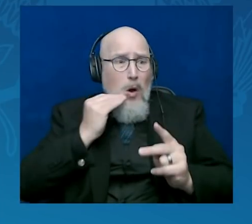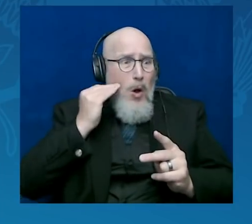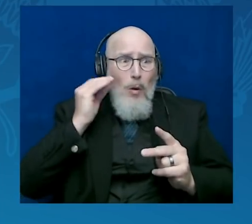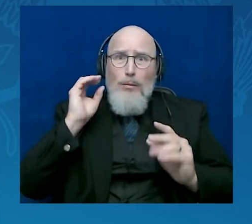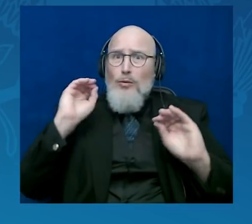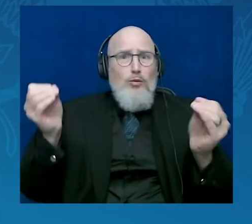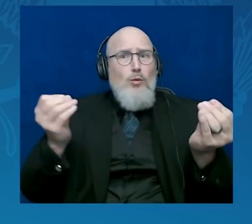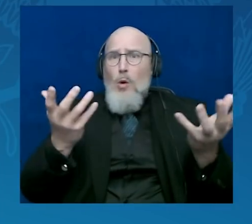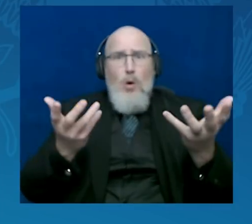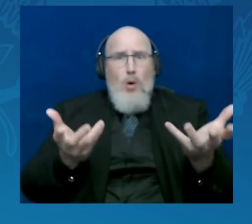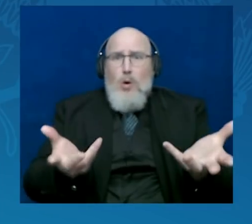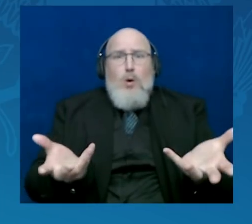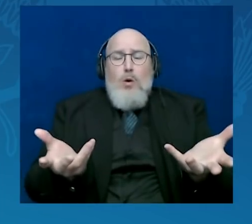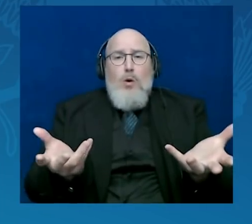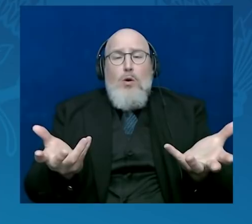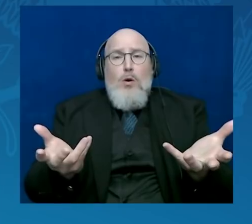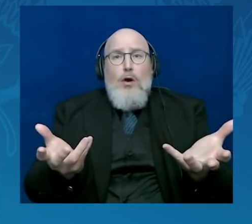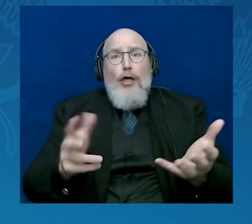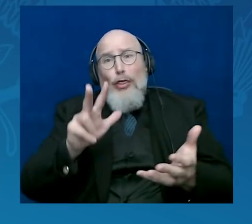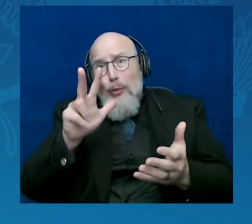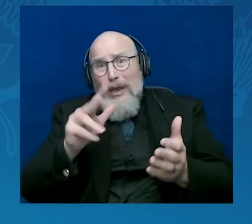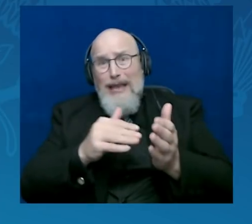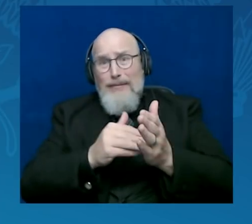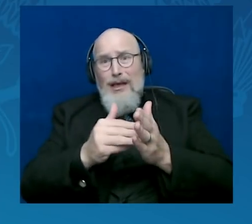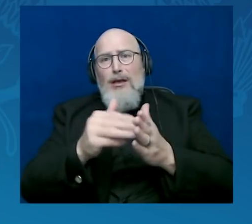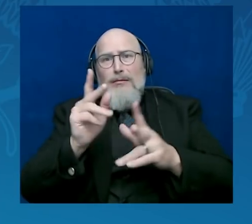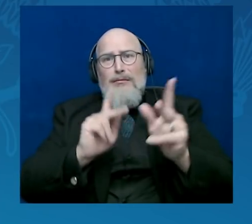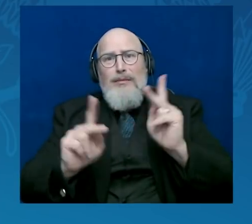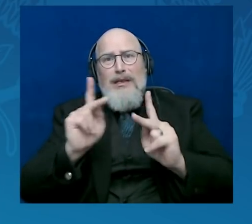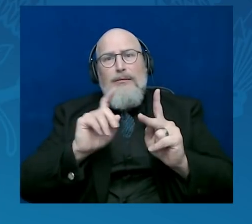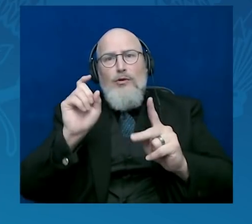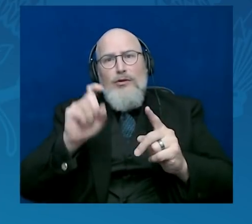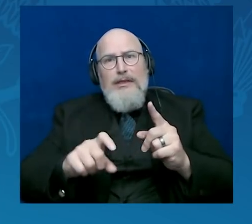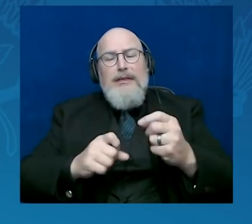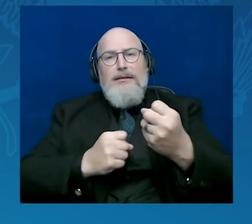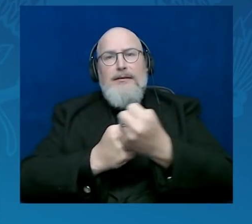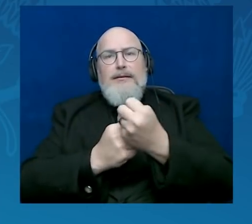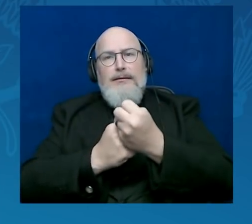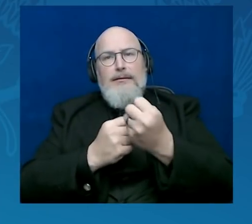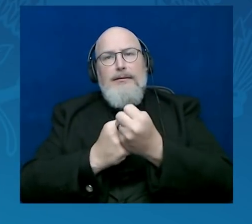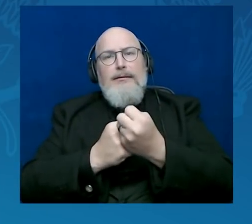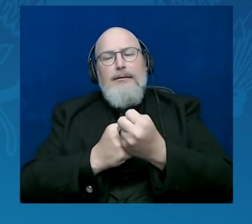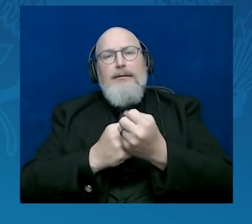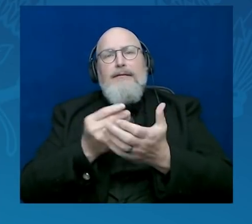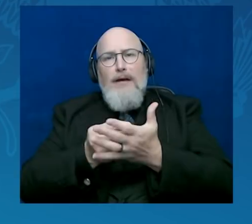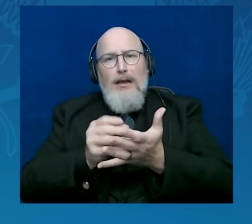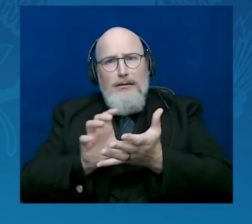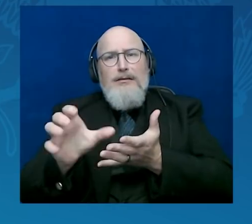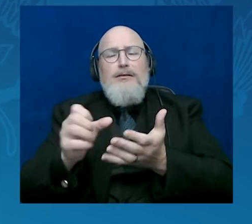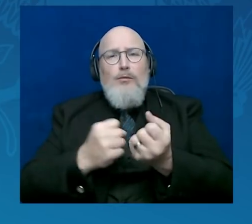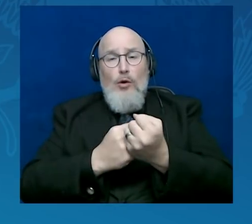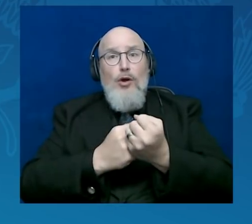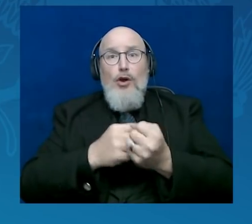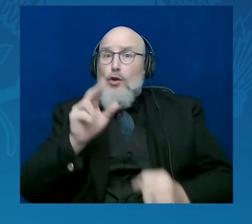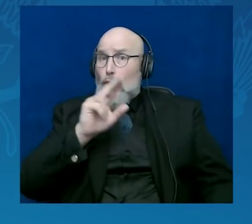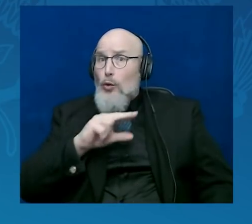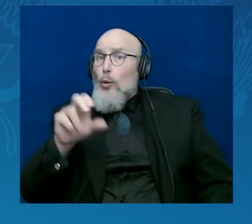and nearly 3 million in need of aid. The United States has provided significant support to Ukraine: